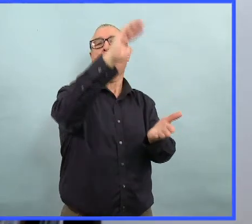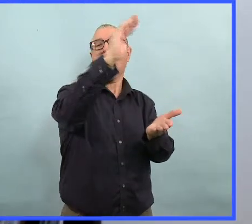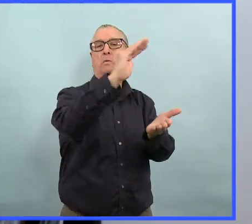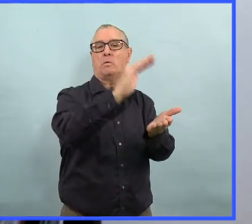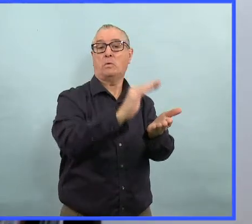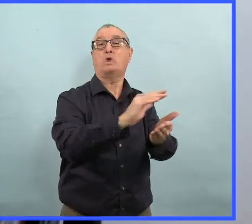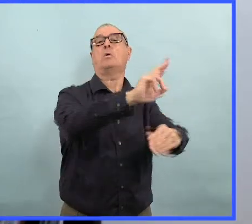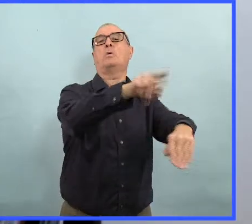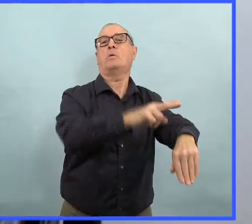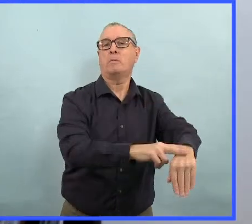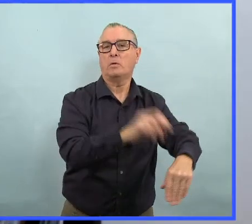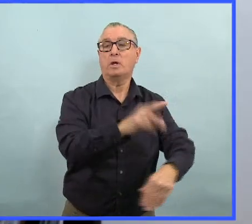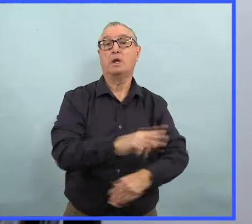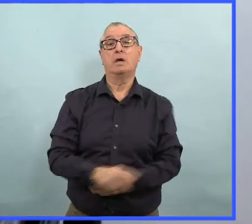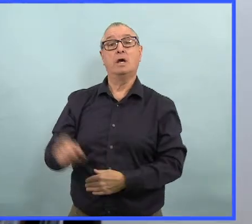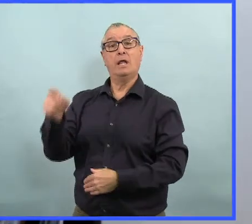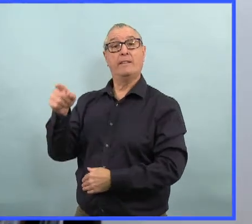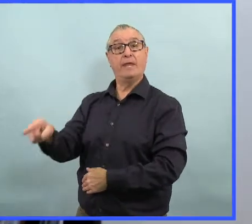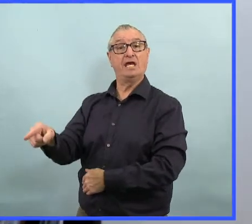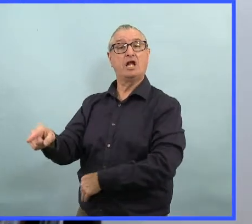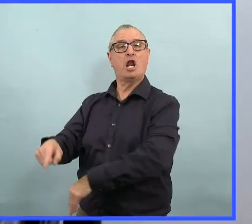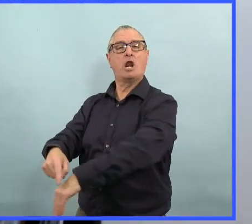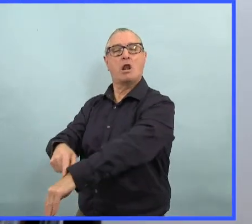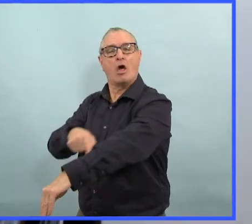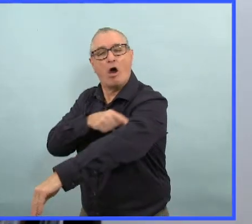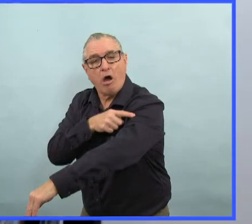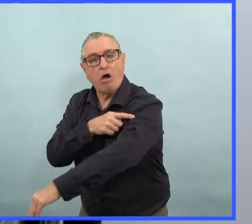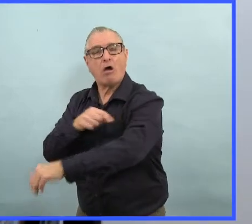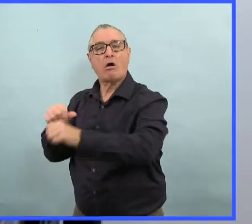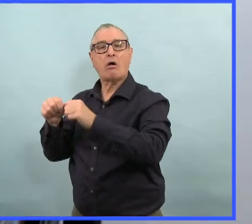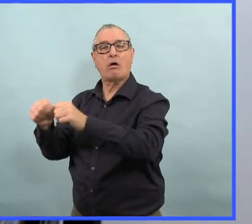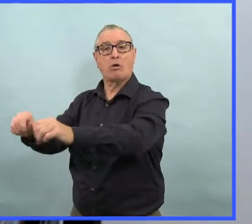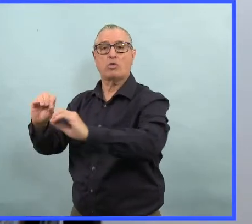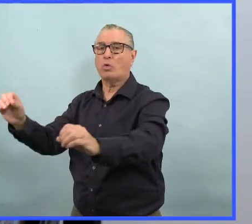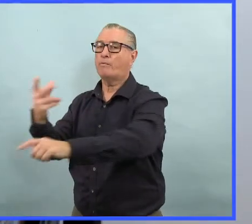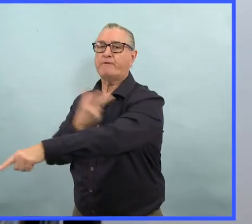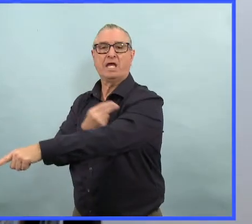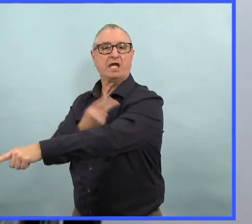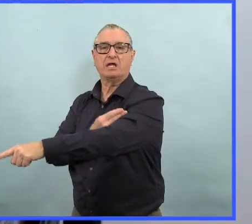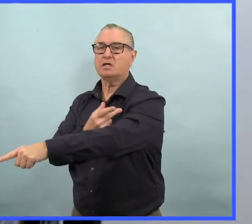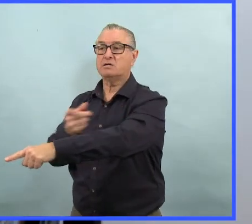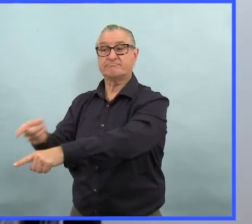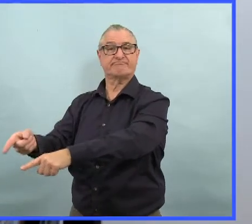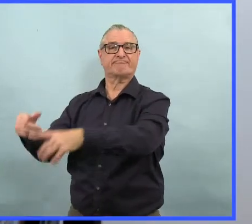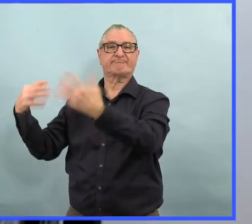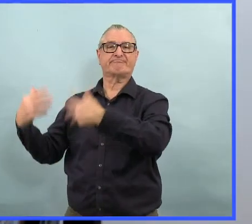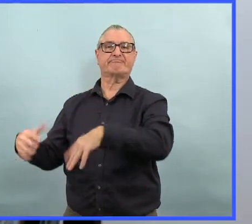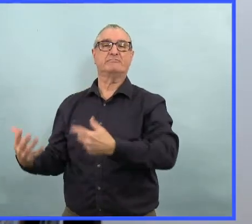long lasting symptoms were the same as people who were never infected in the first place this is the